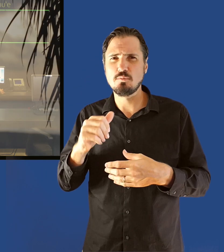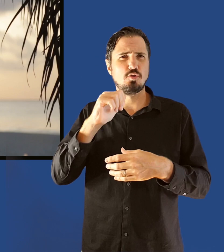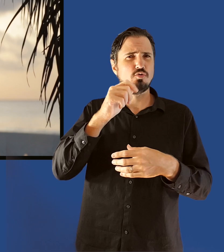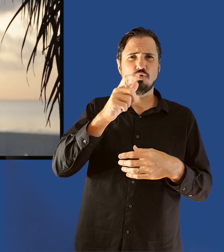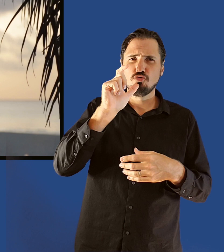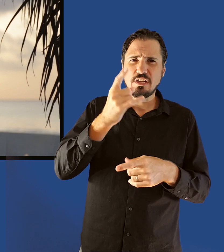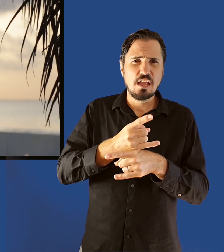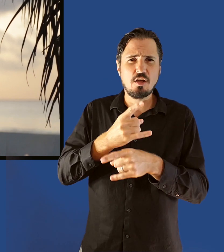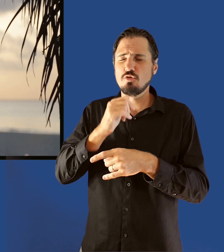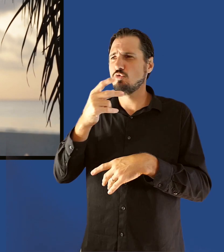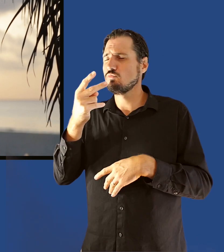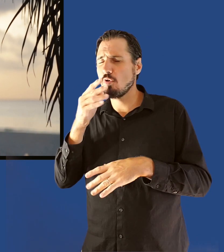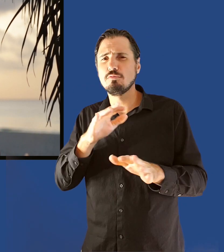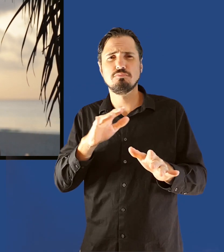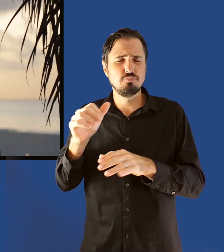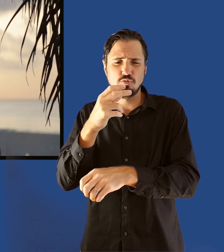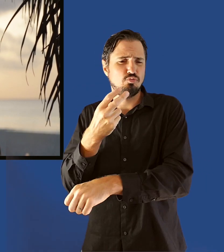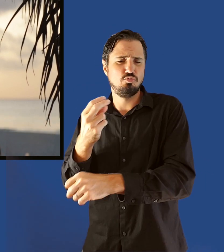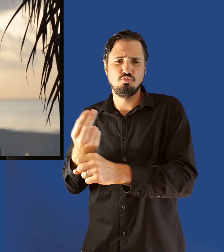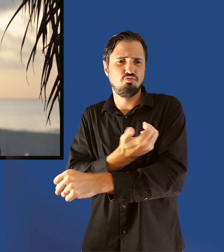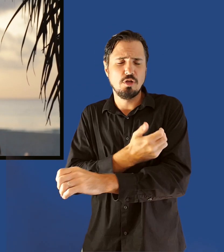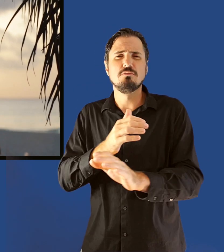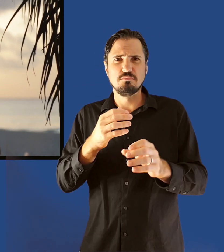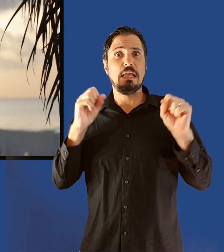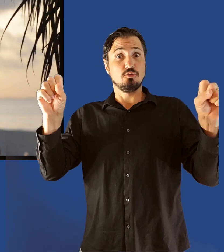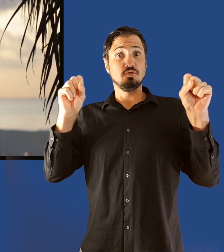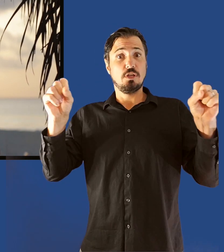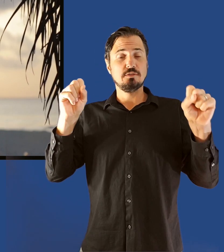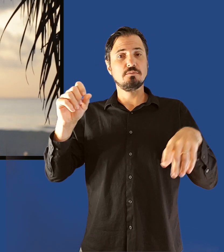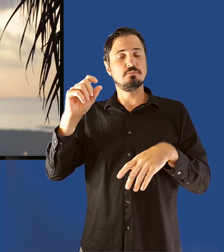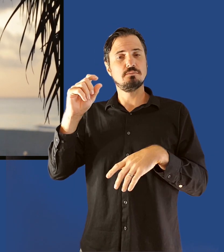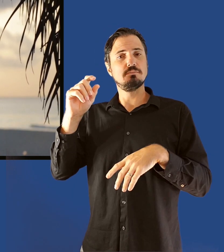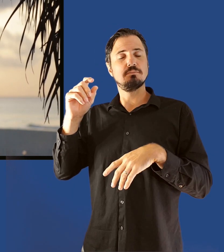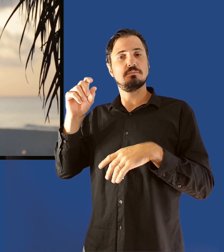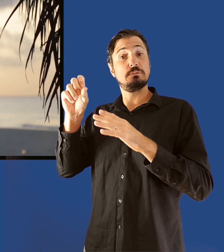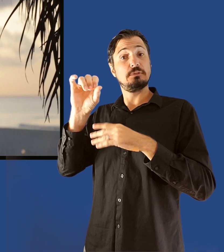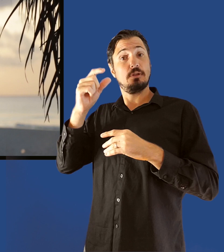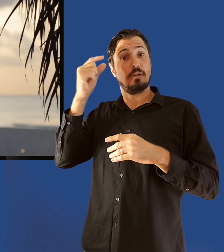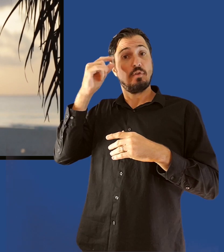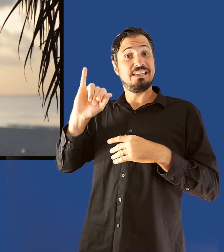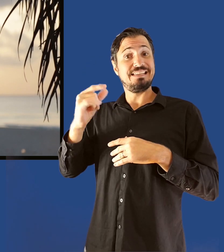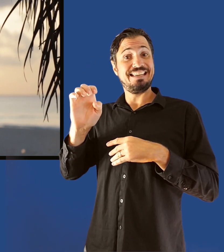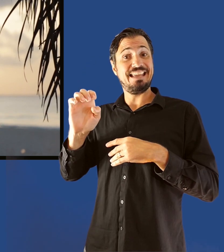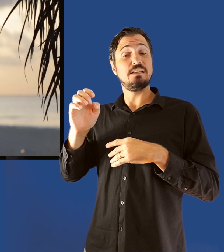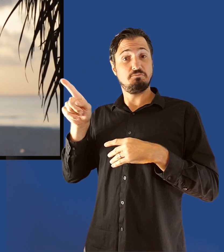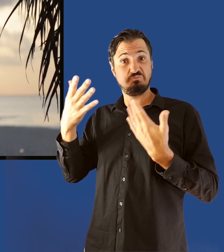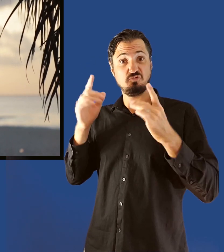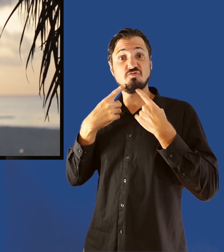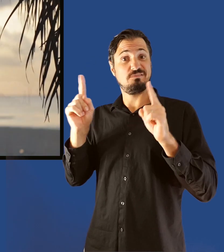As a reminder, Governor Ige clarified over the weekend that exercising on the beach – such as walking or jogging – is allowed.